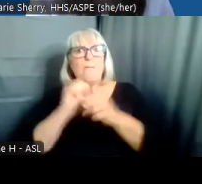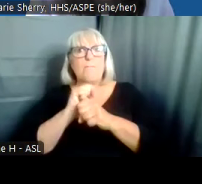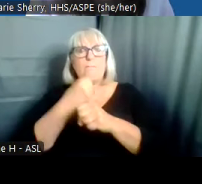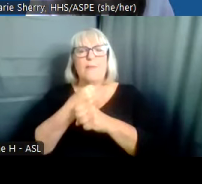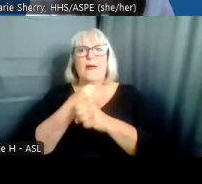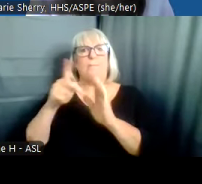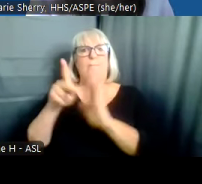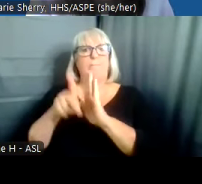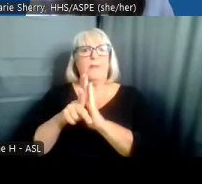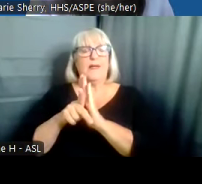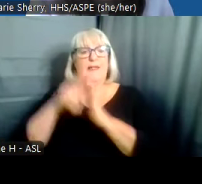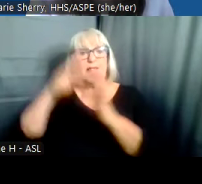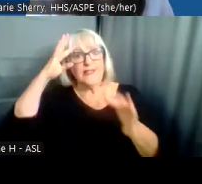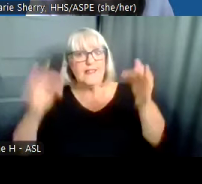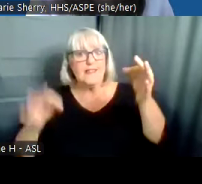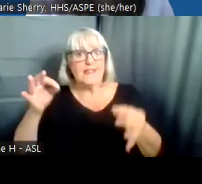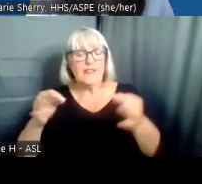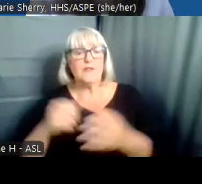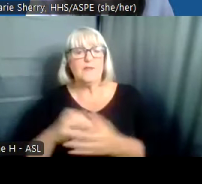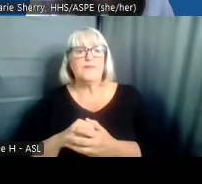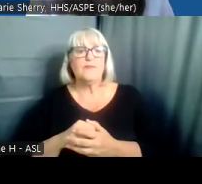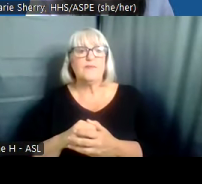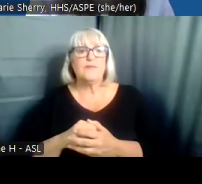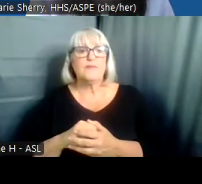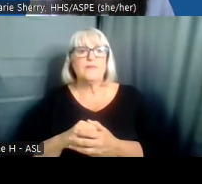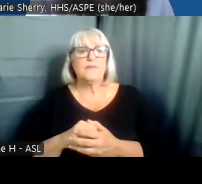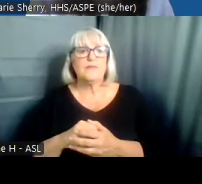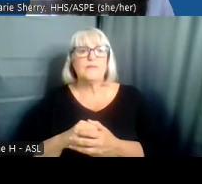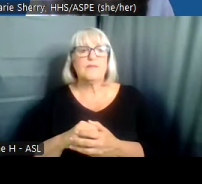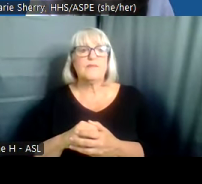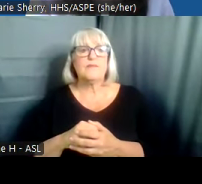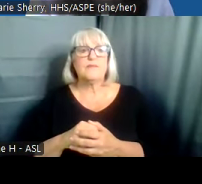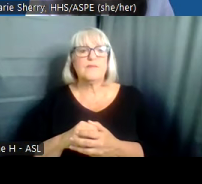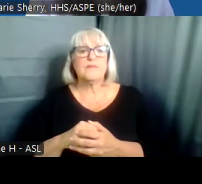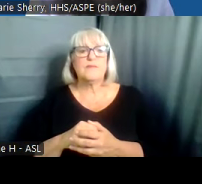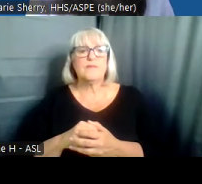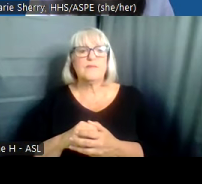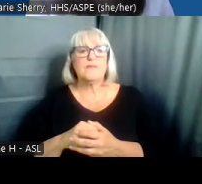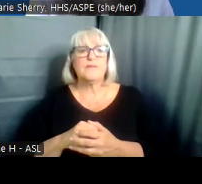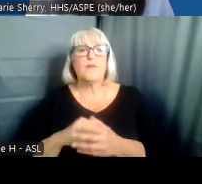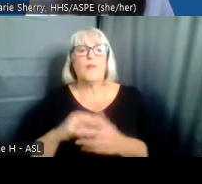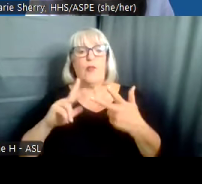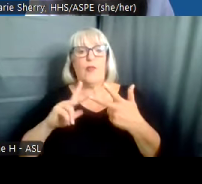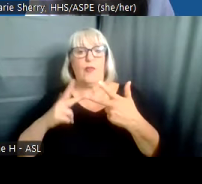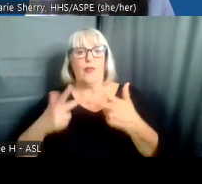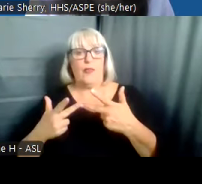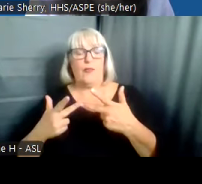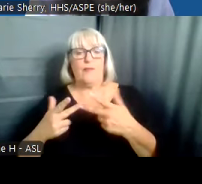Next slide, please. Our third recommendation is to enhance